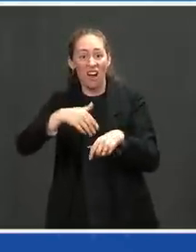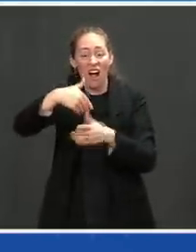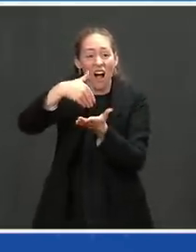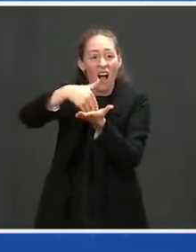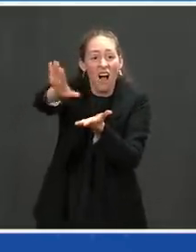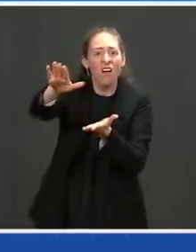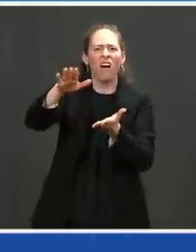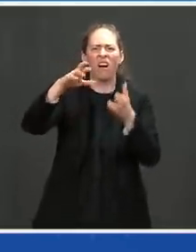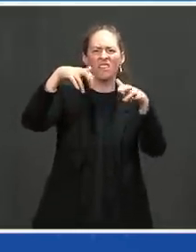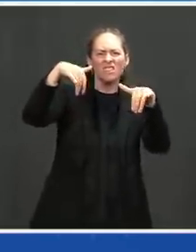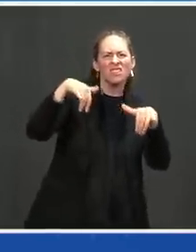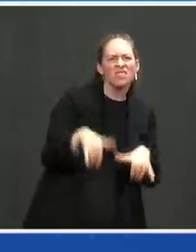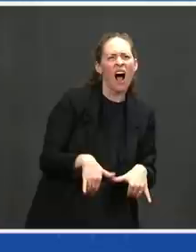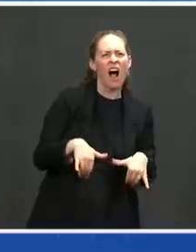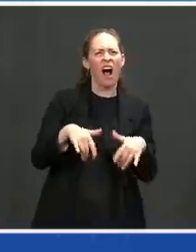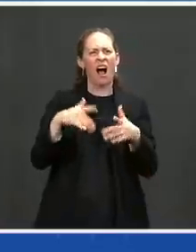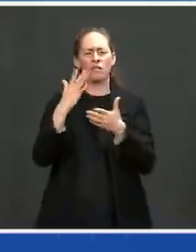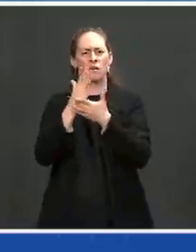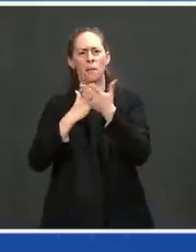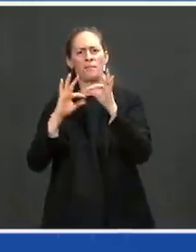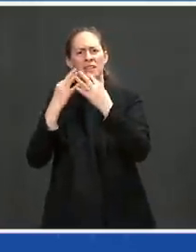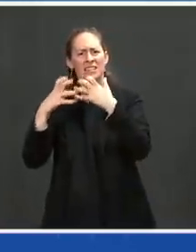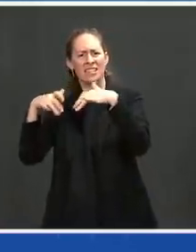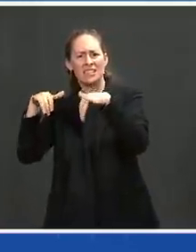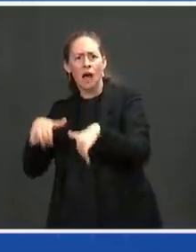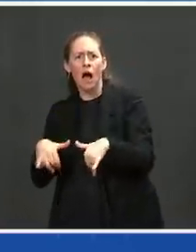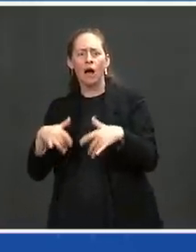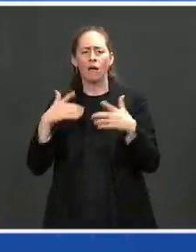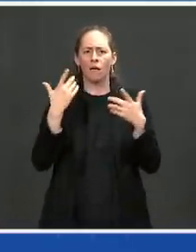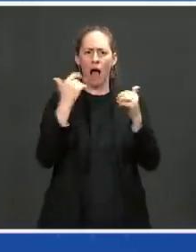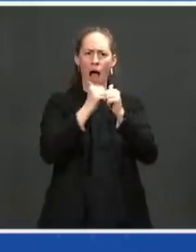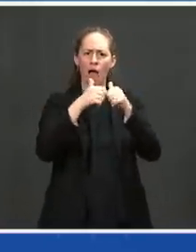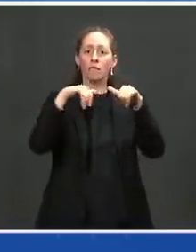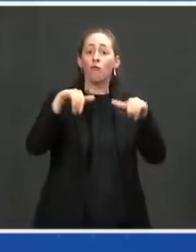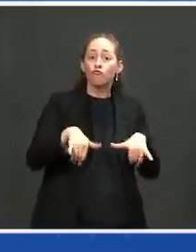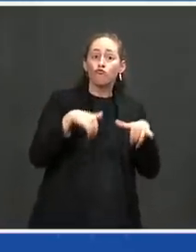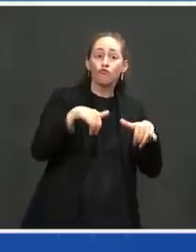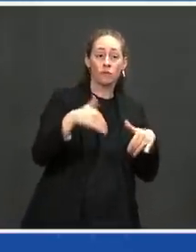And is there a timeline for when we won't be seeing these overcrowded facilities with --